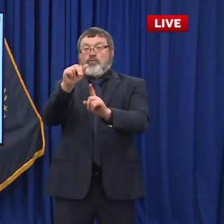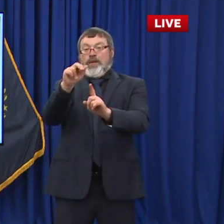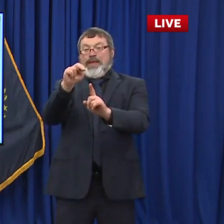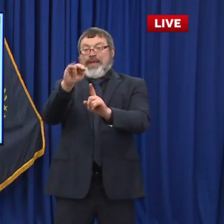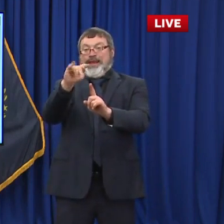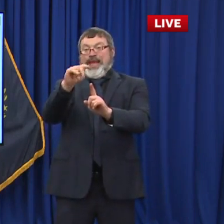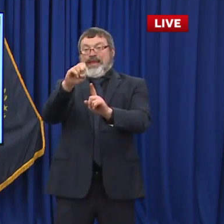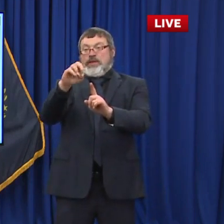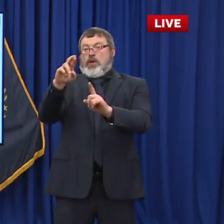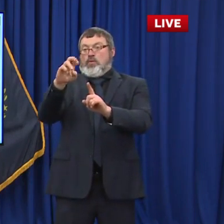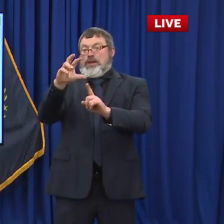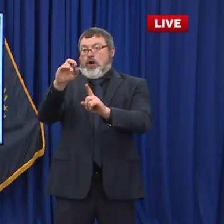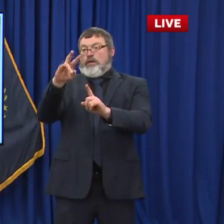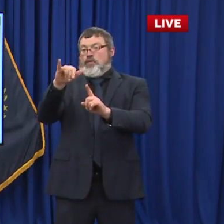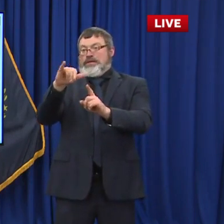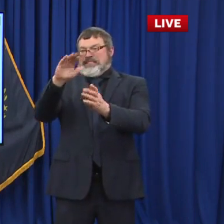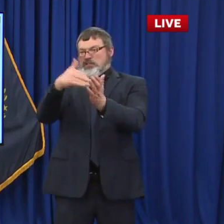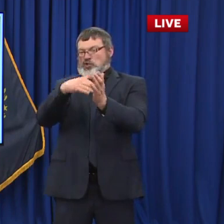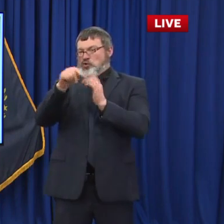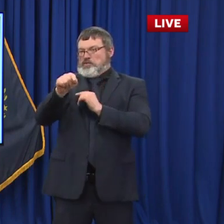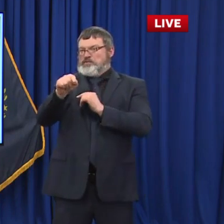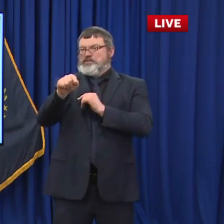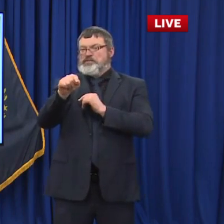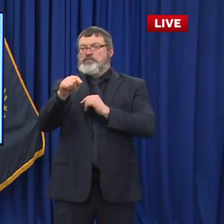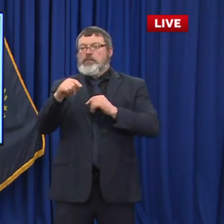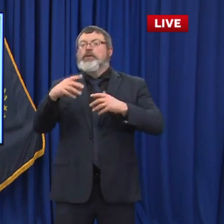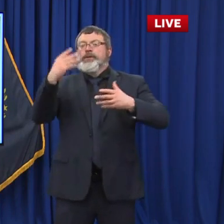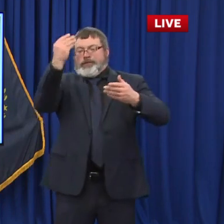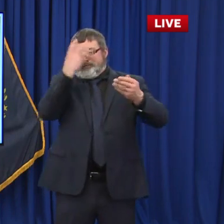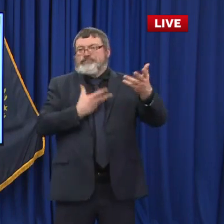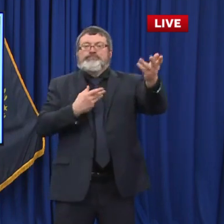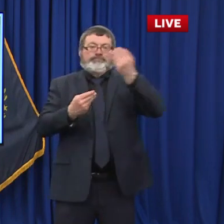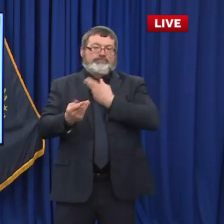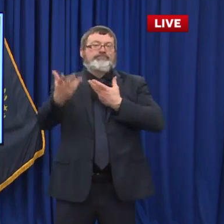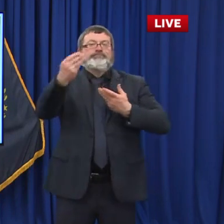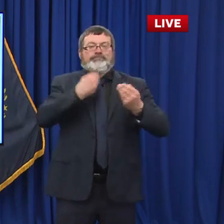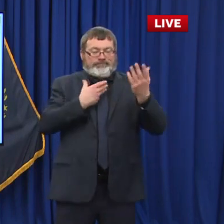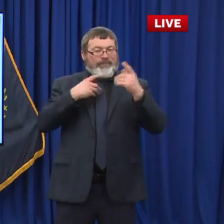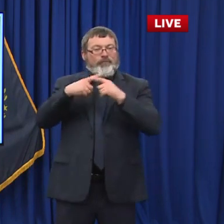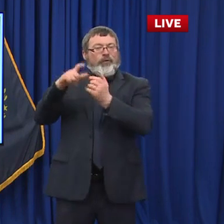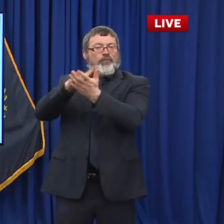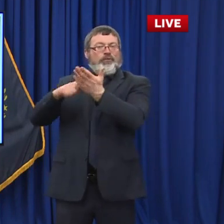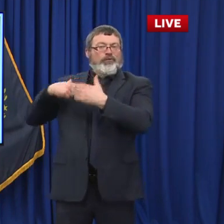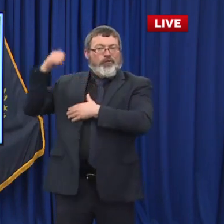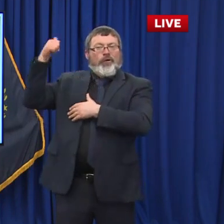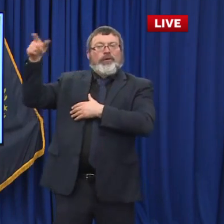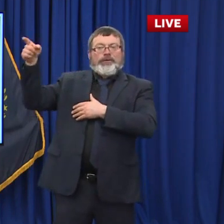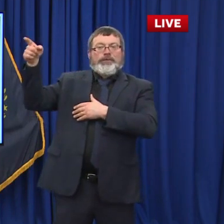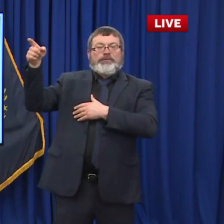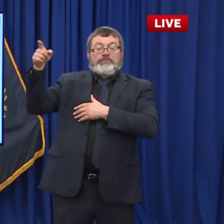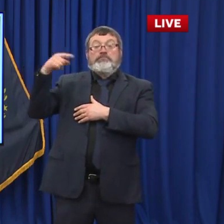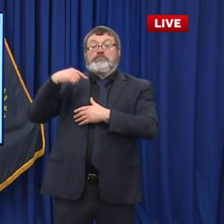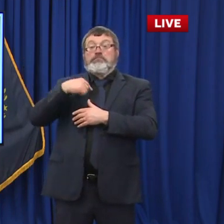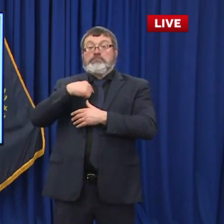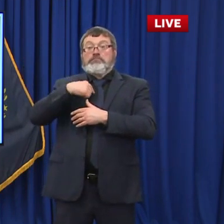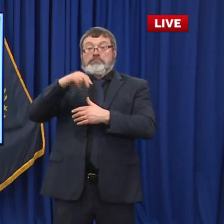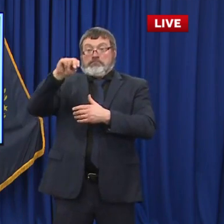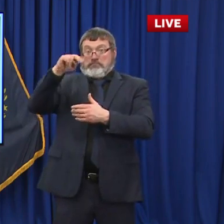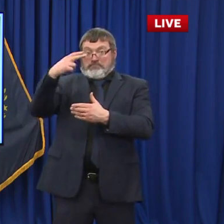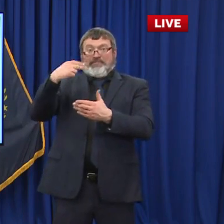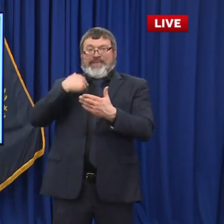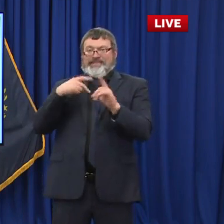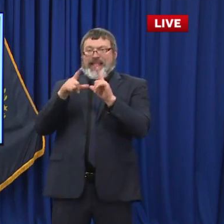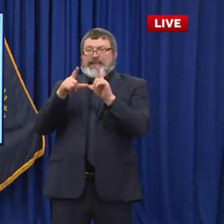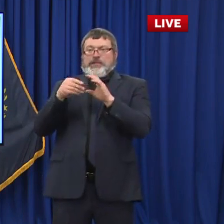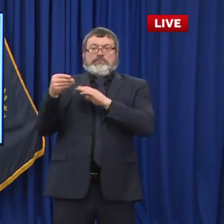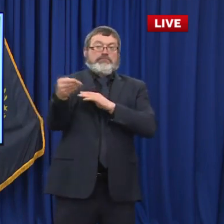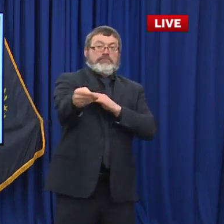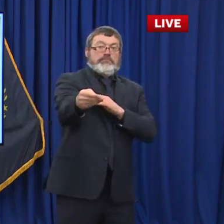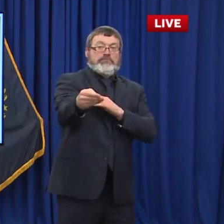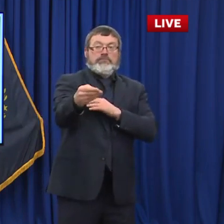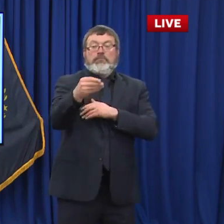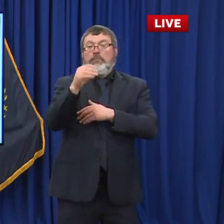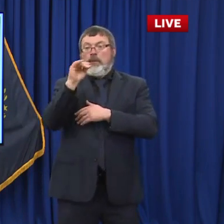WE DID GET SOME COMMUNICATION ABOUT THAT IN THE AG’S OFFICE WILL BE LOOKING INTO THAT AND CERTAINLY THEY ARE LICENSED BY THE STATE OF NEW HAMPSHIRE.